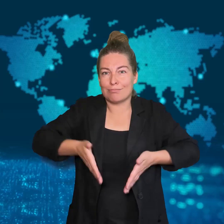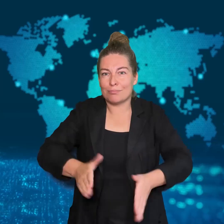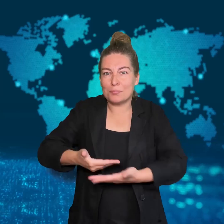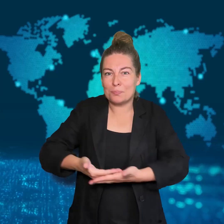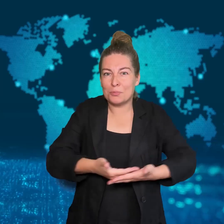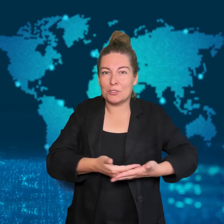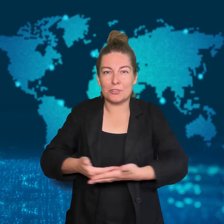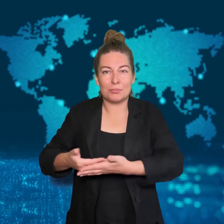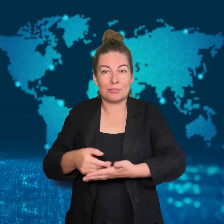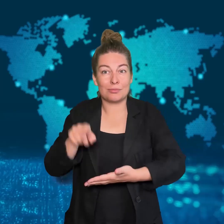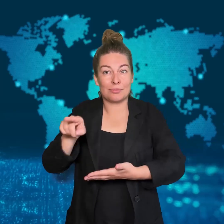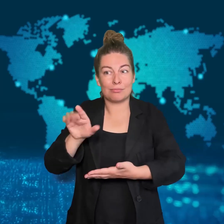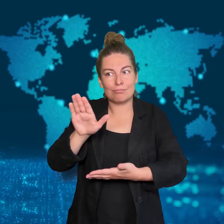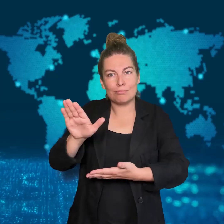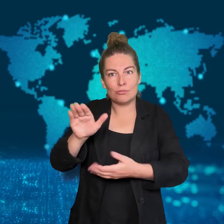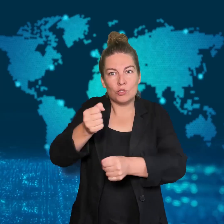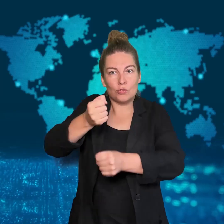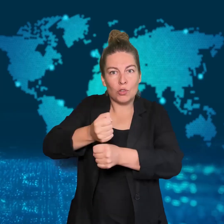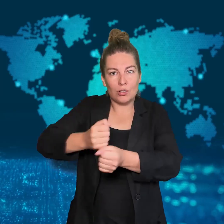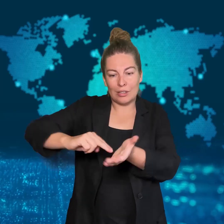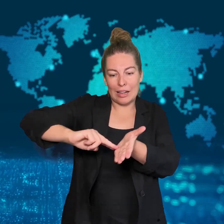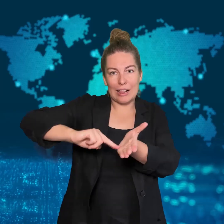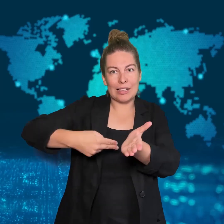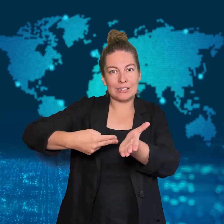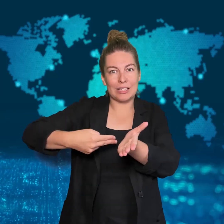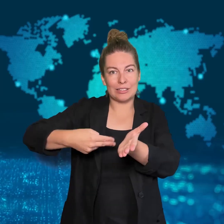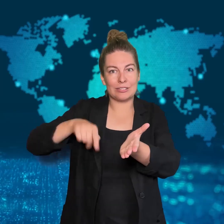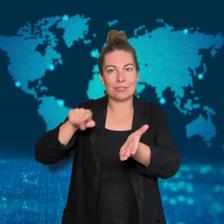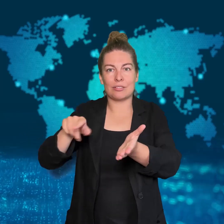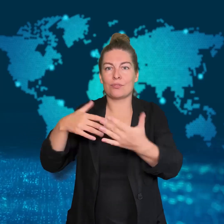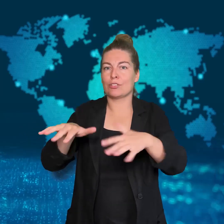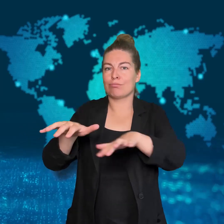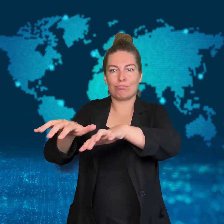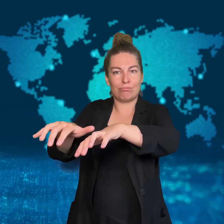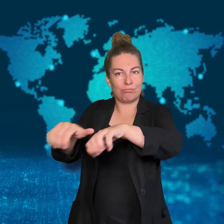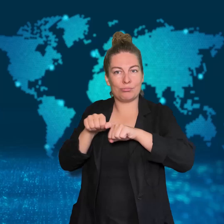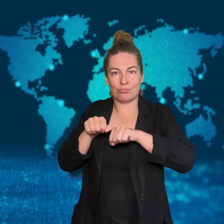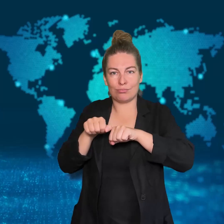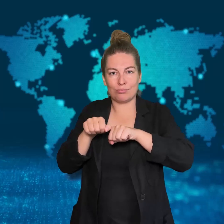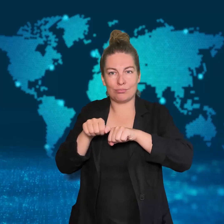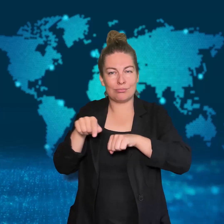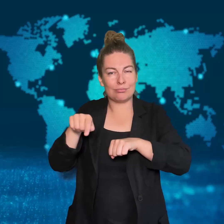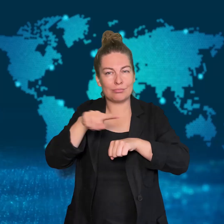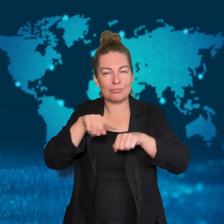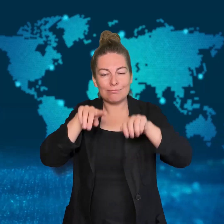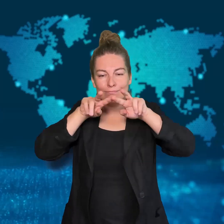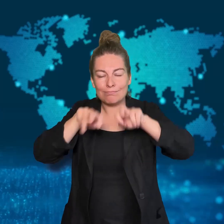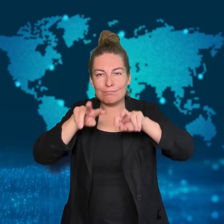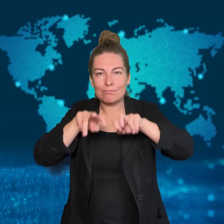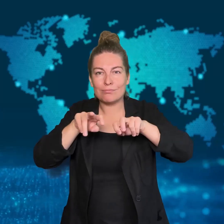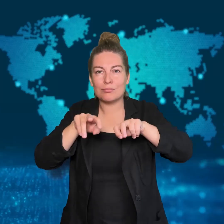Ye, a gynecologist and obstetrician, has been arrested